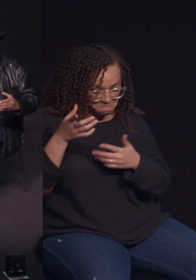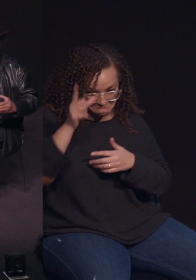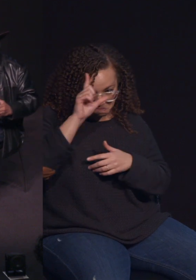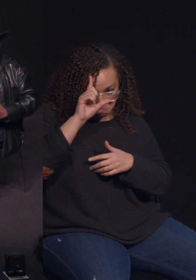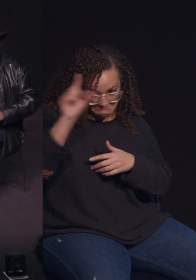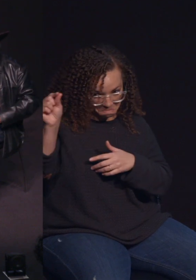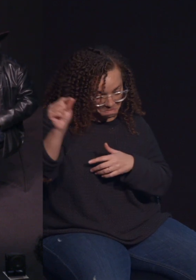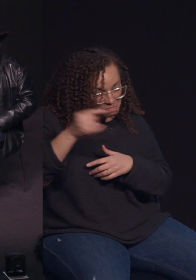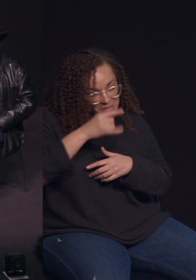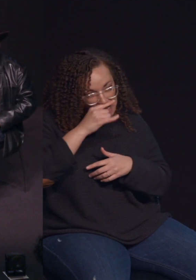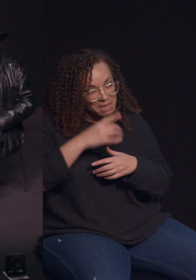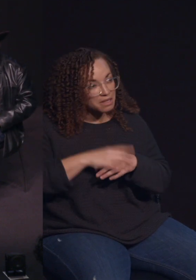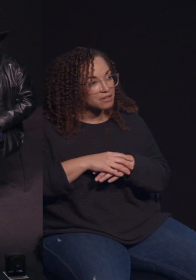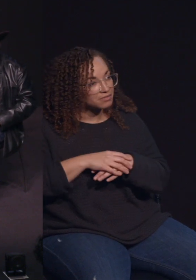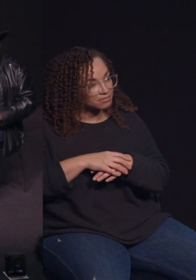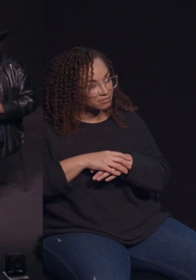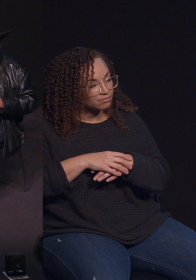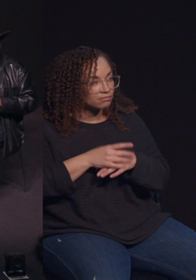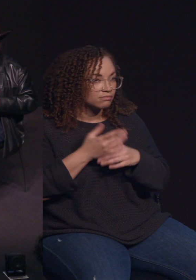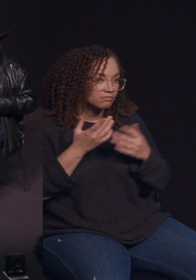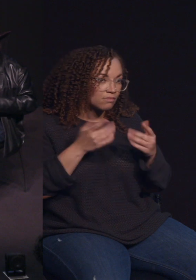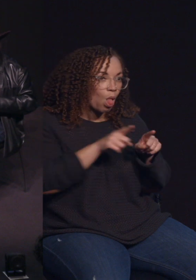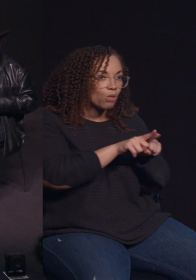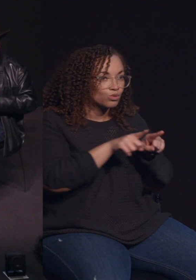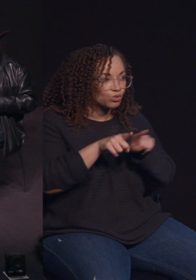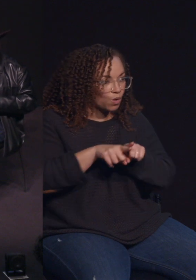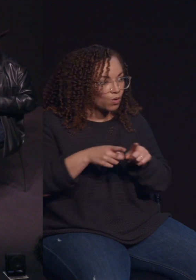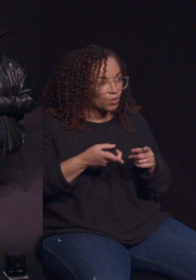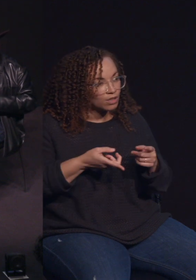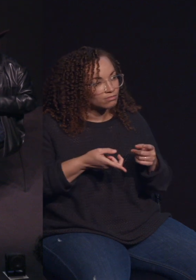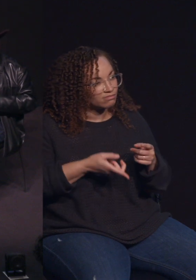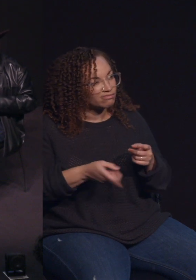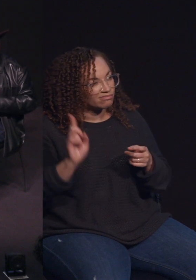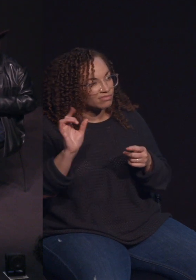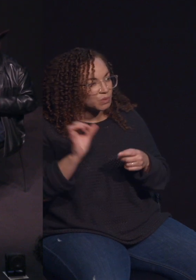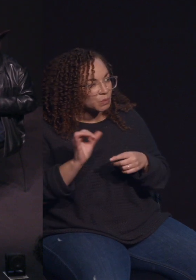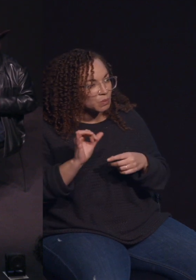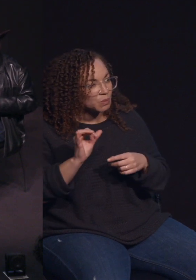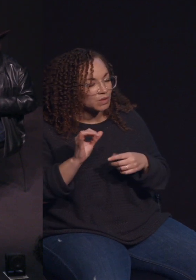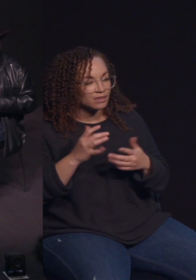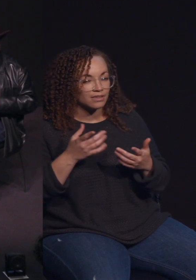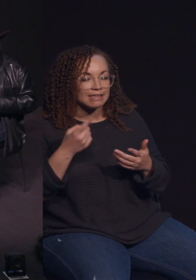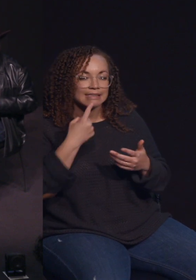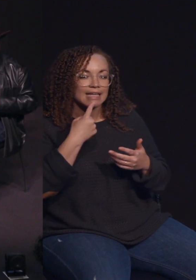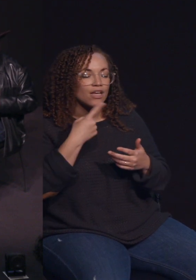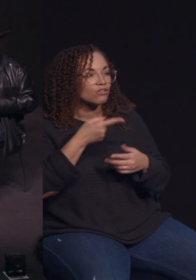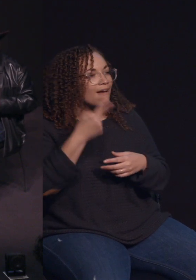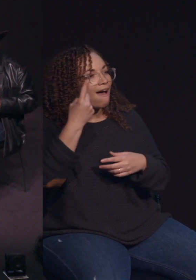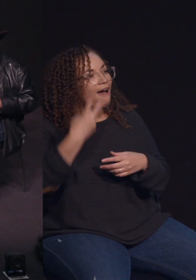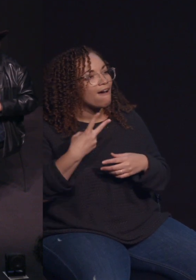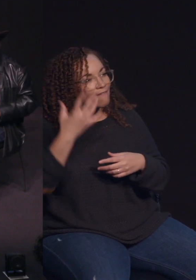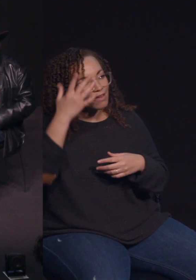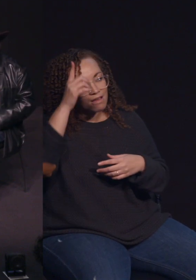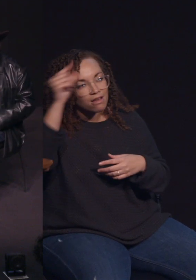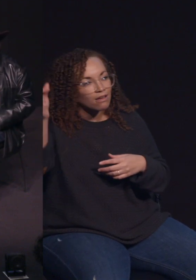But actually, was an insult too because you say I'm half of something, I'm also half of something else. So you say I'm half smart,